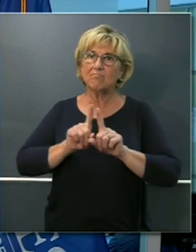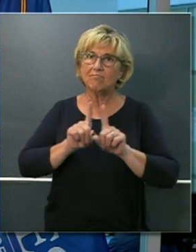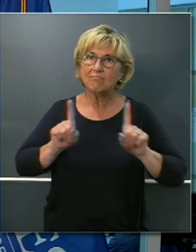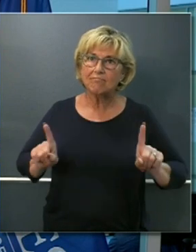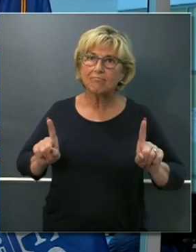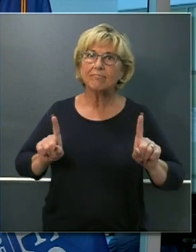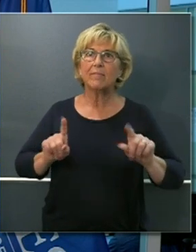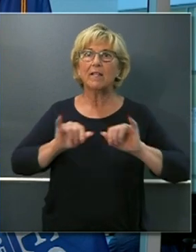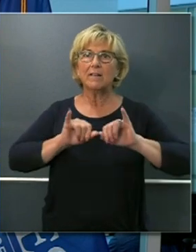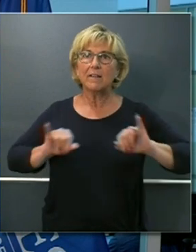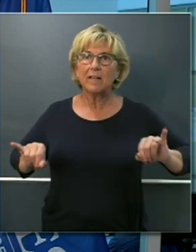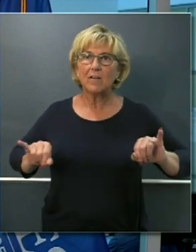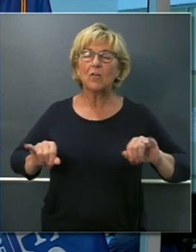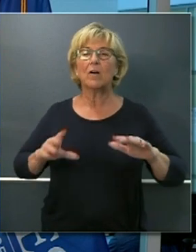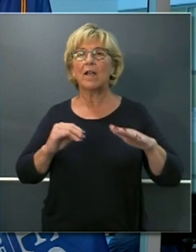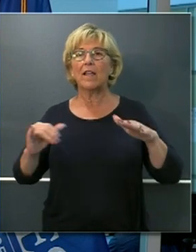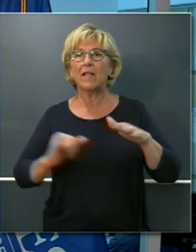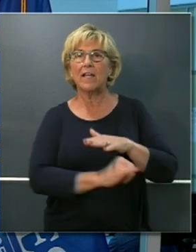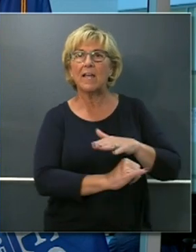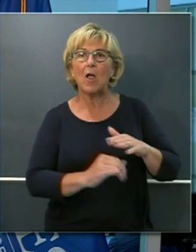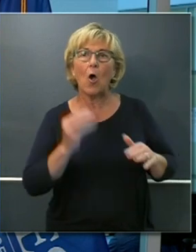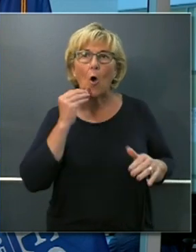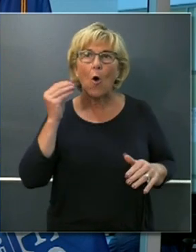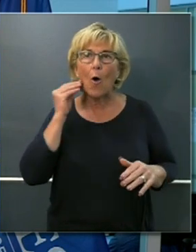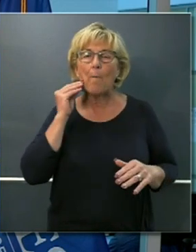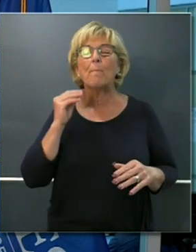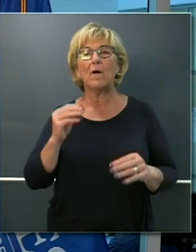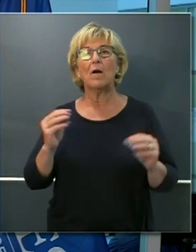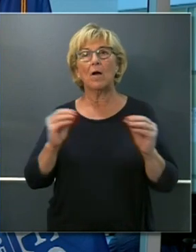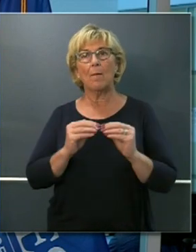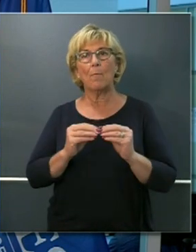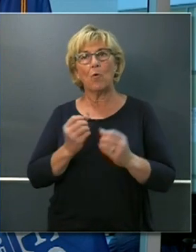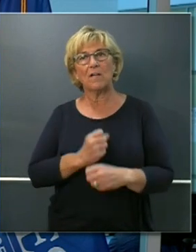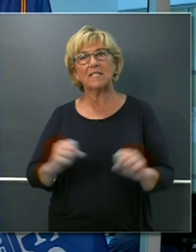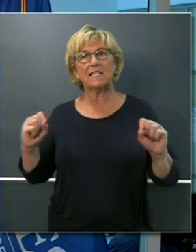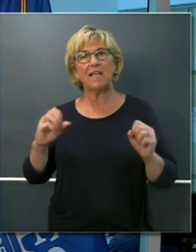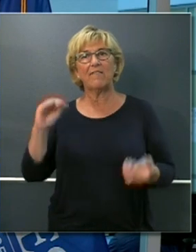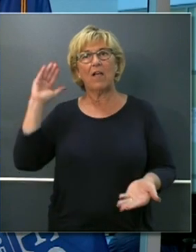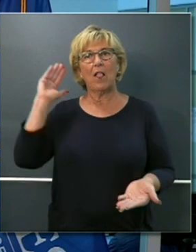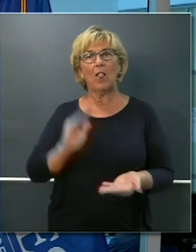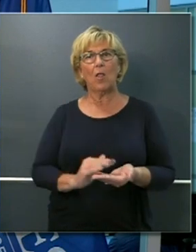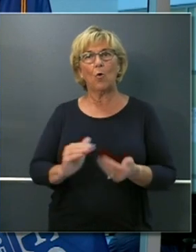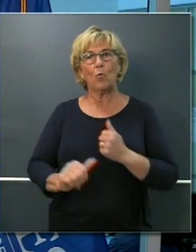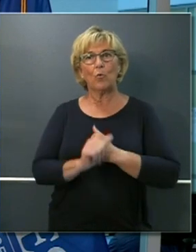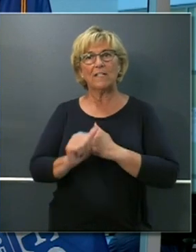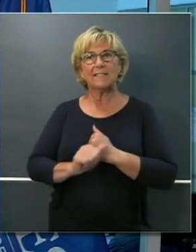FORWARD MAKING PERSONAL PROTECTIVE EQUIPMENT AVAILABLE AND REMINDING ALL OF YOU THAT THERE IS SOMETHING FOR ALL OF US TO DO MAINTAINING PHYSICAL